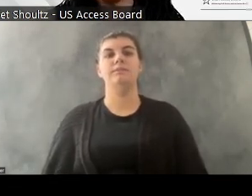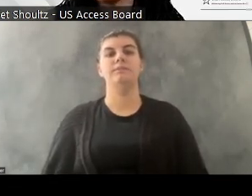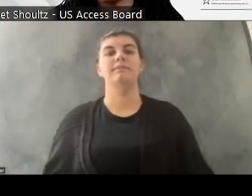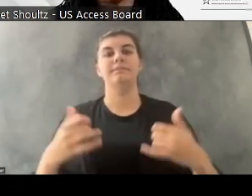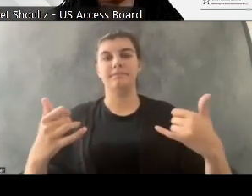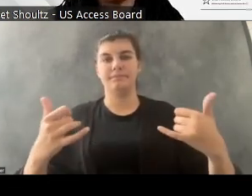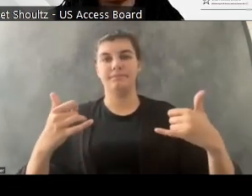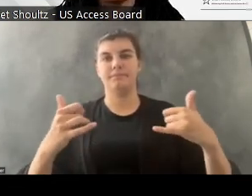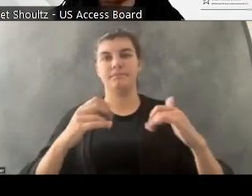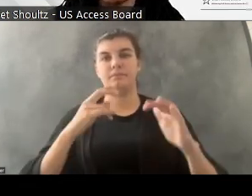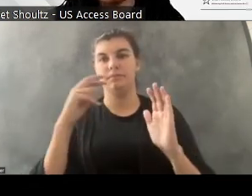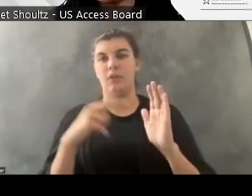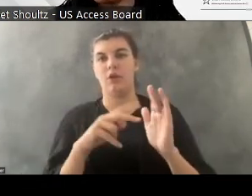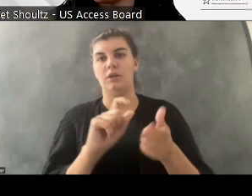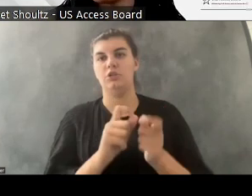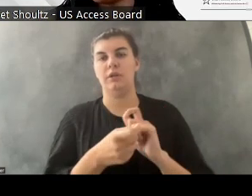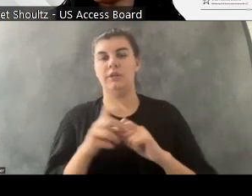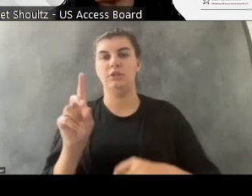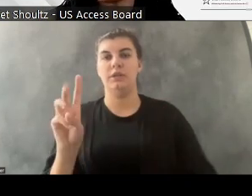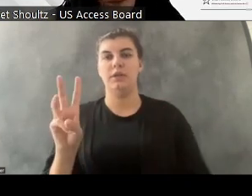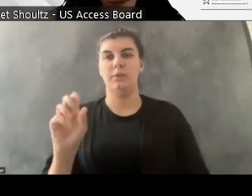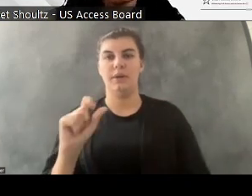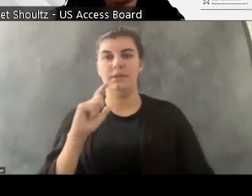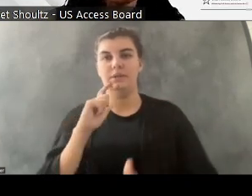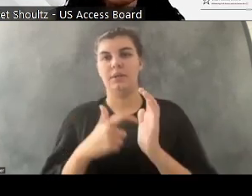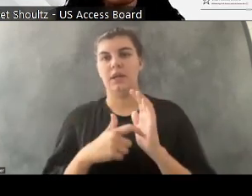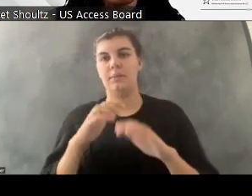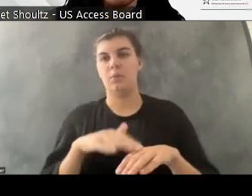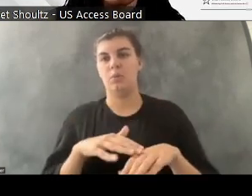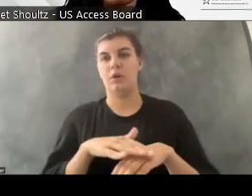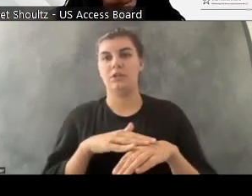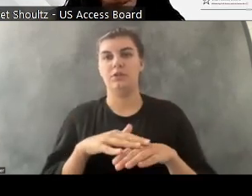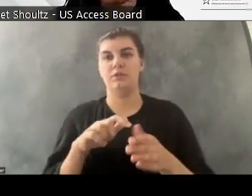We'll now look at the changes in detectable warning surface requirements.